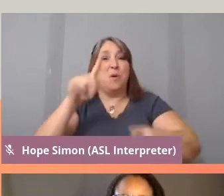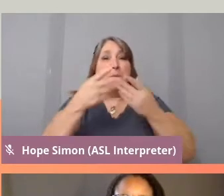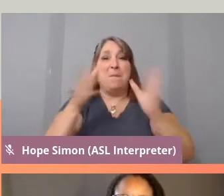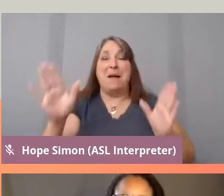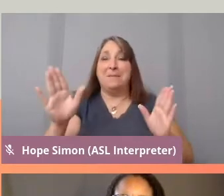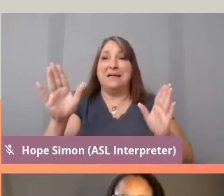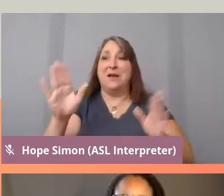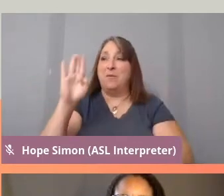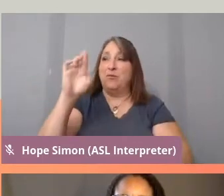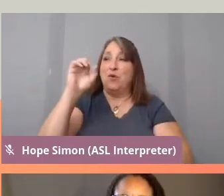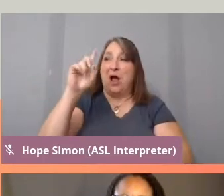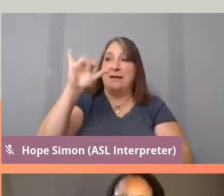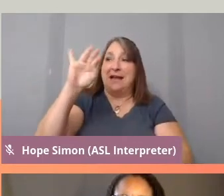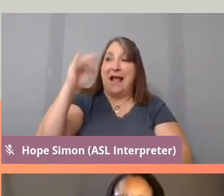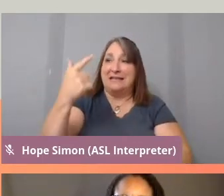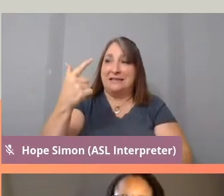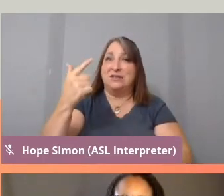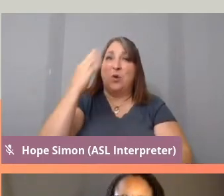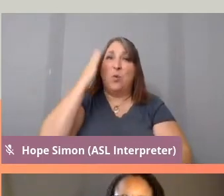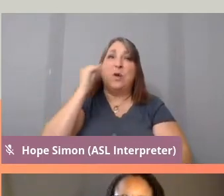And why don't we just start with you Bao.